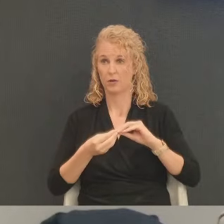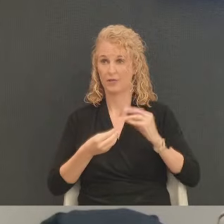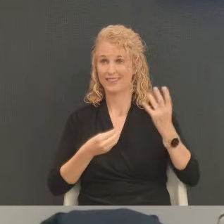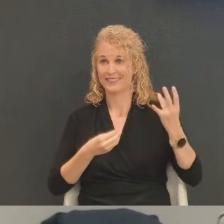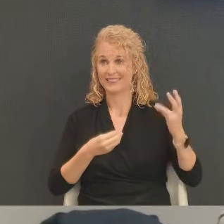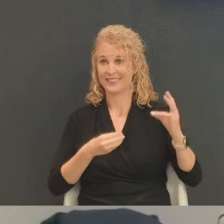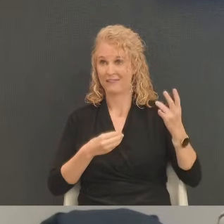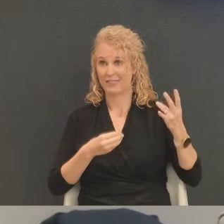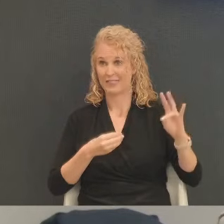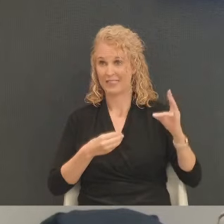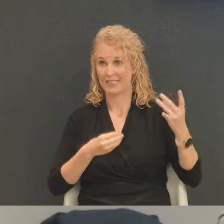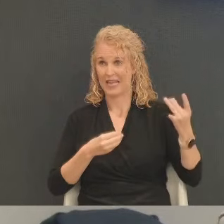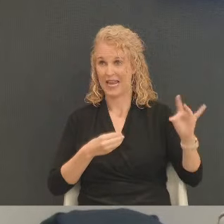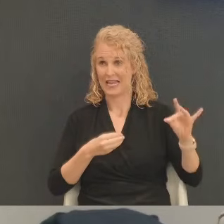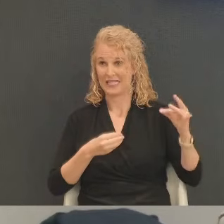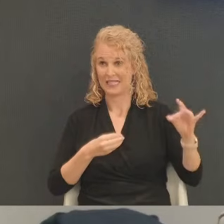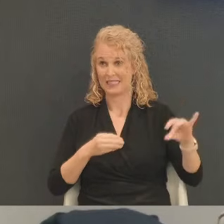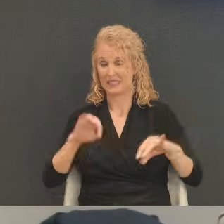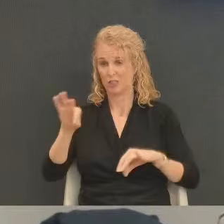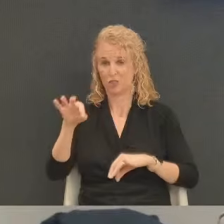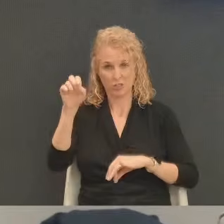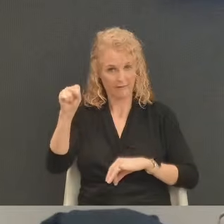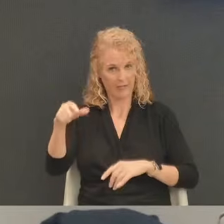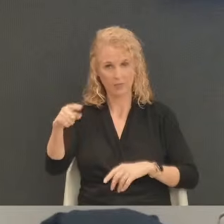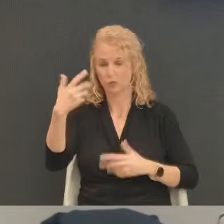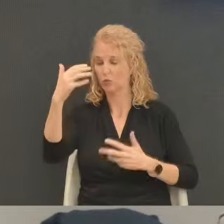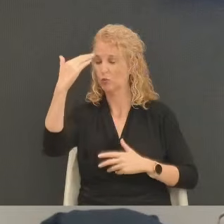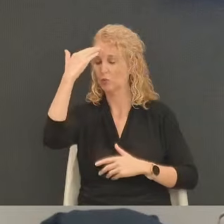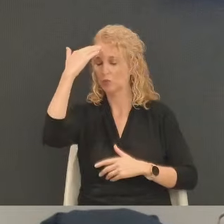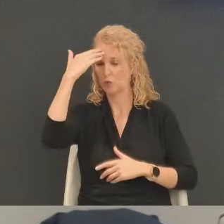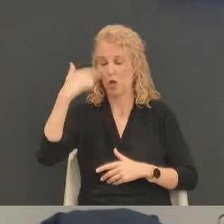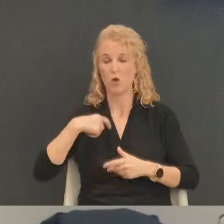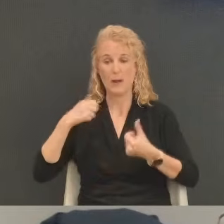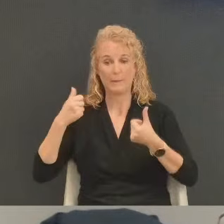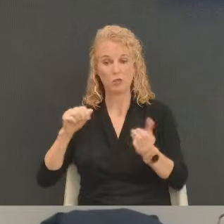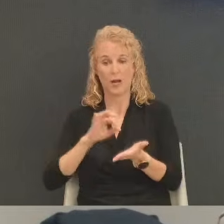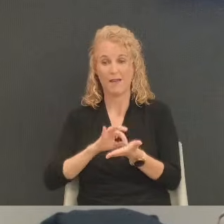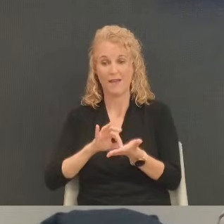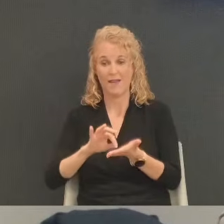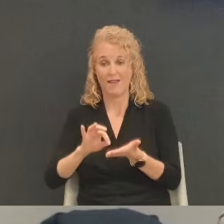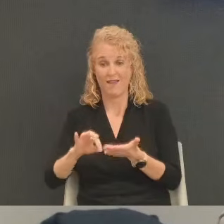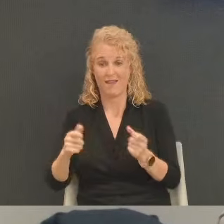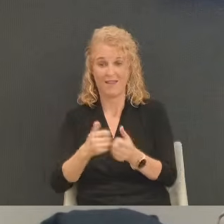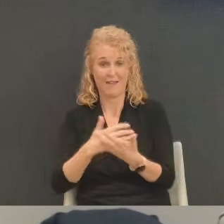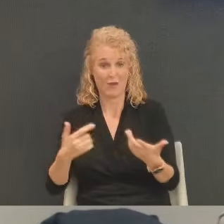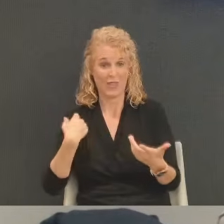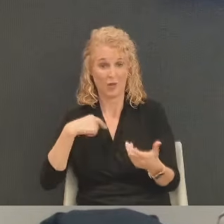which are JFS. As you know, I I've been trying to keep track of what we're spending on JFS. Well,